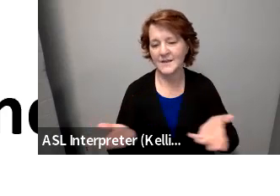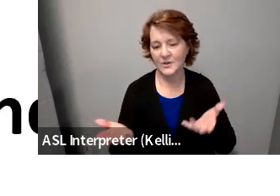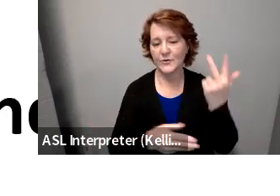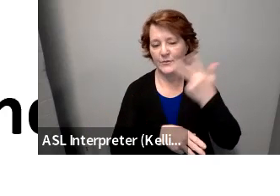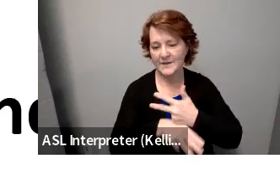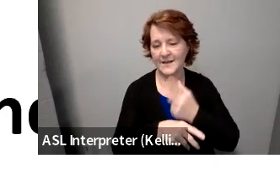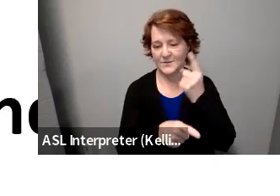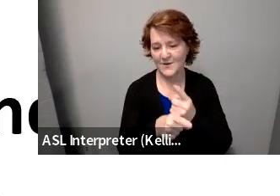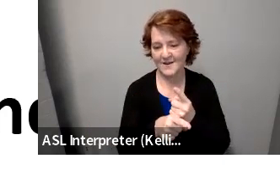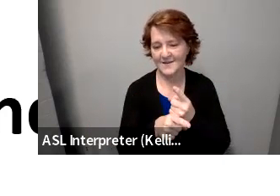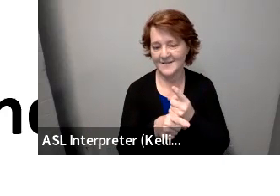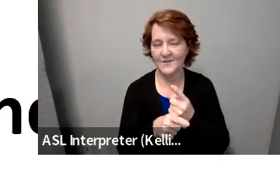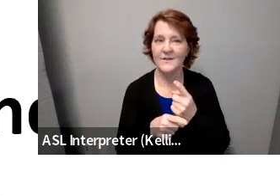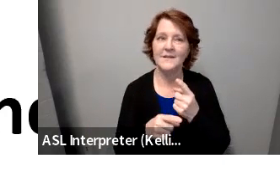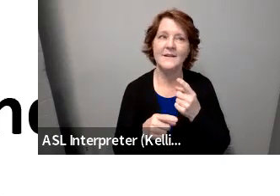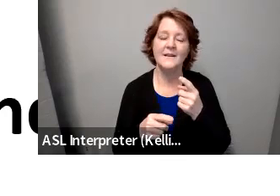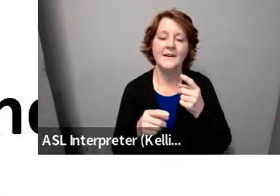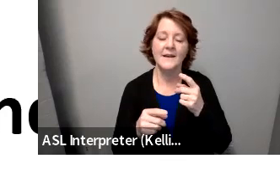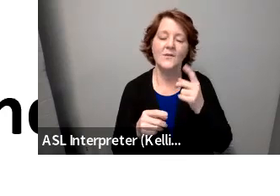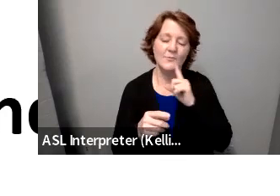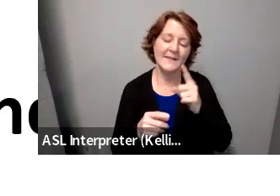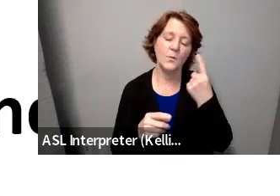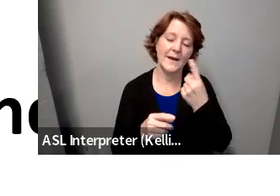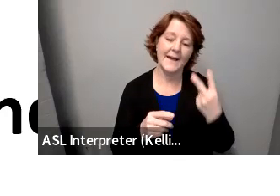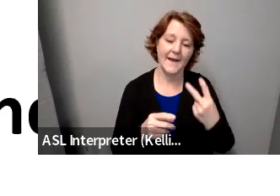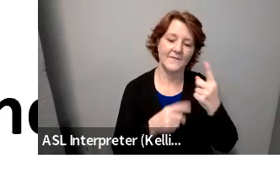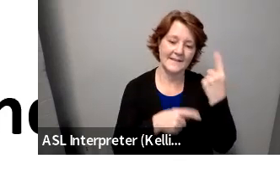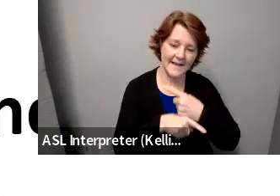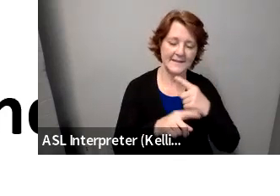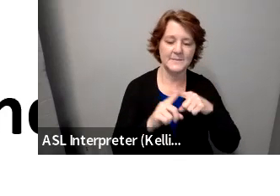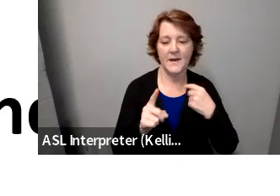we're -- when we're learning from all of these subject matter experts